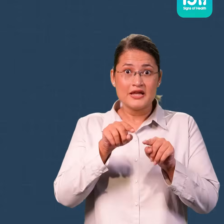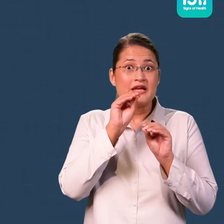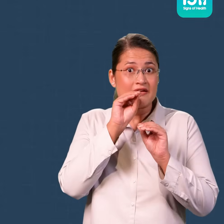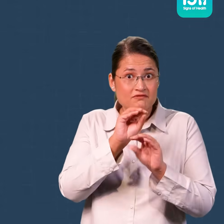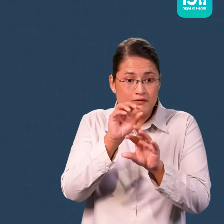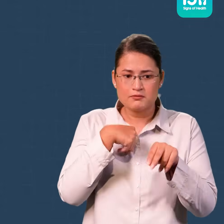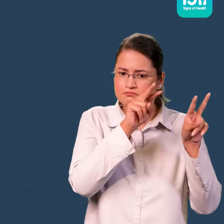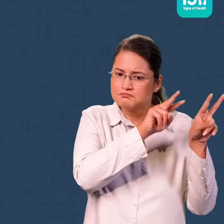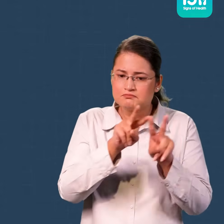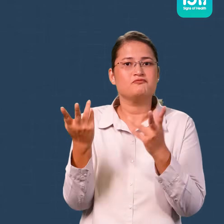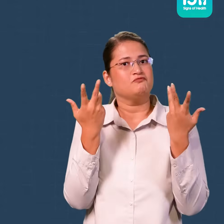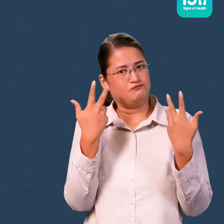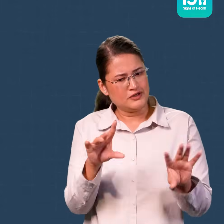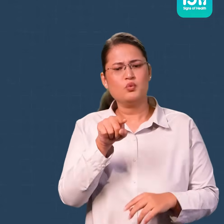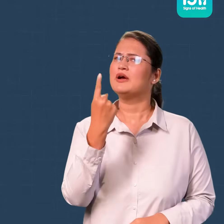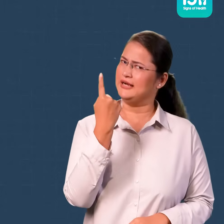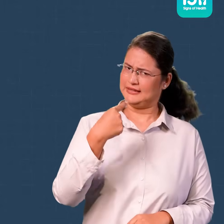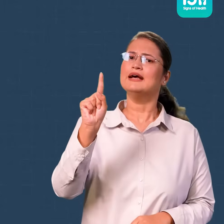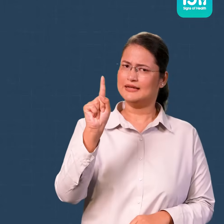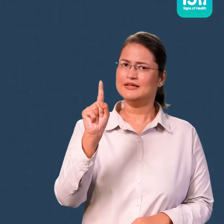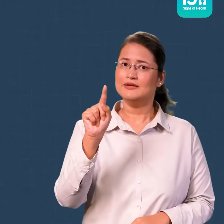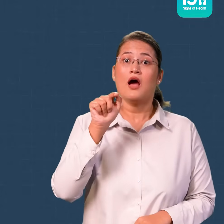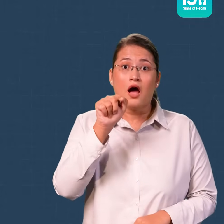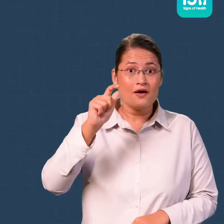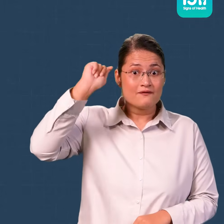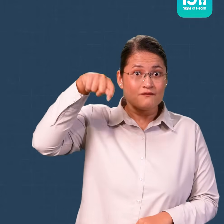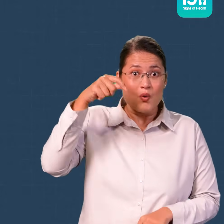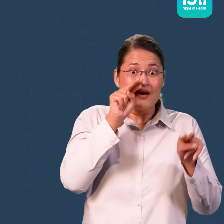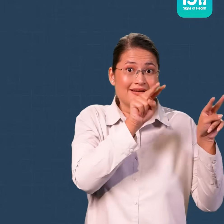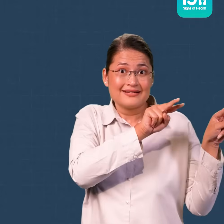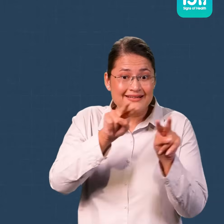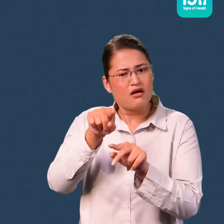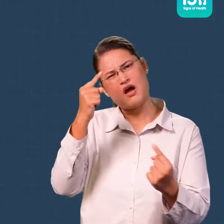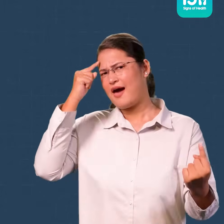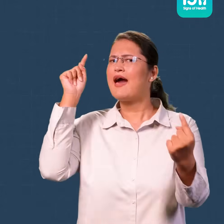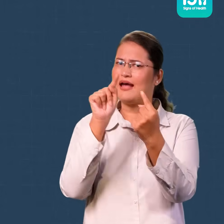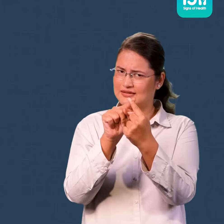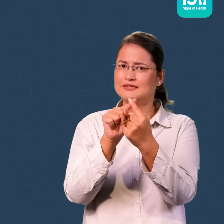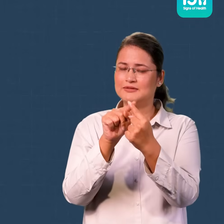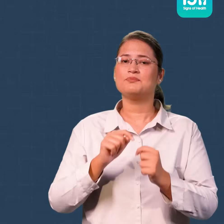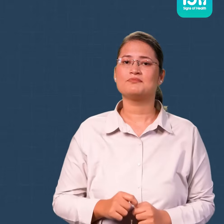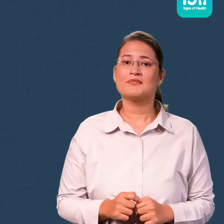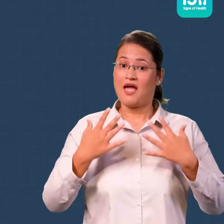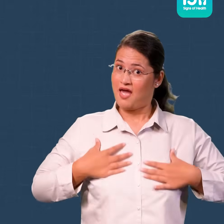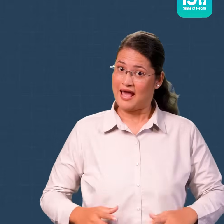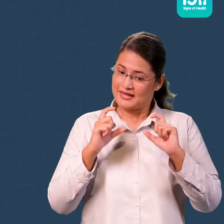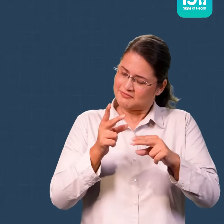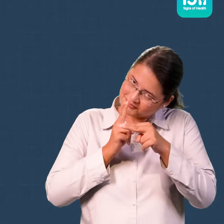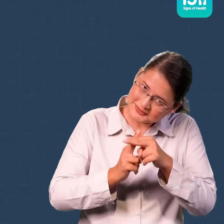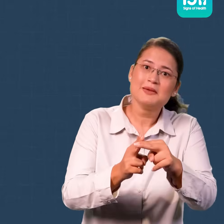I have reviewed the information and found it to be correct. I hereby endorse this video. Stay healthy.